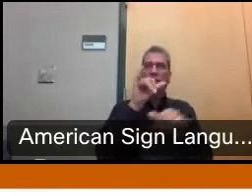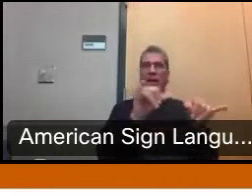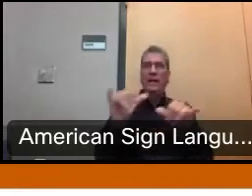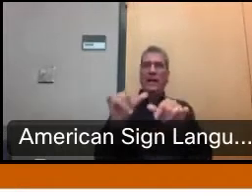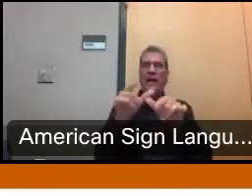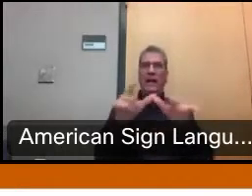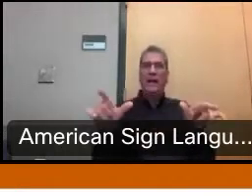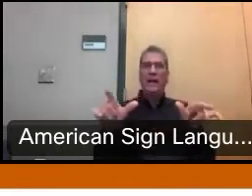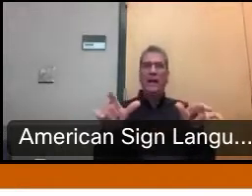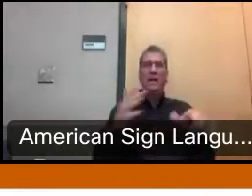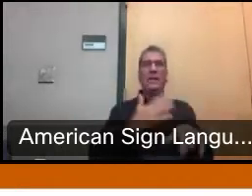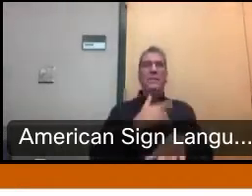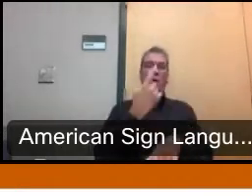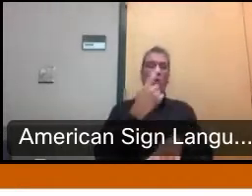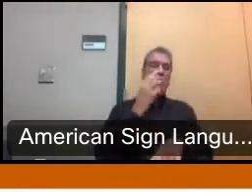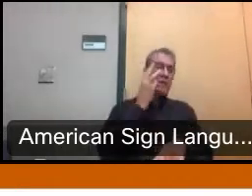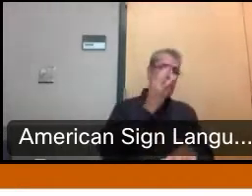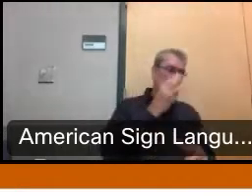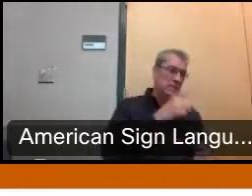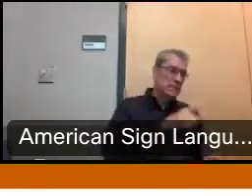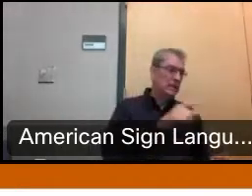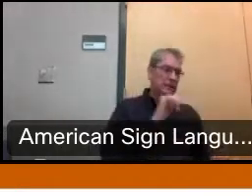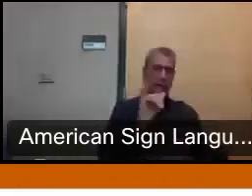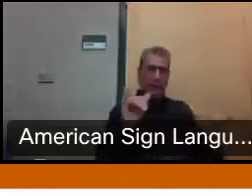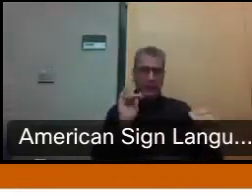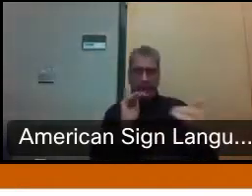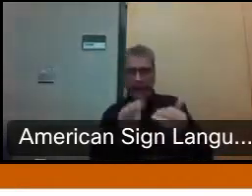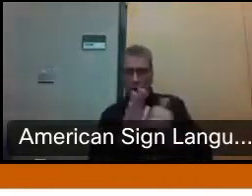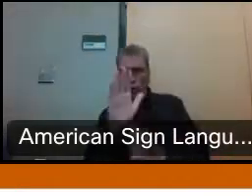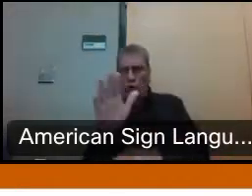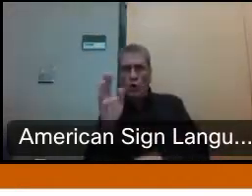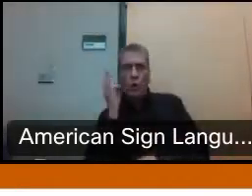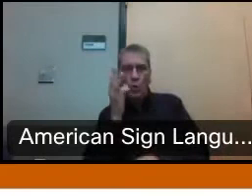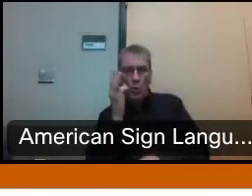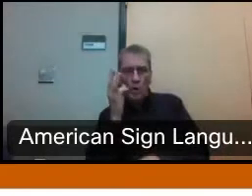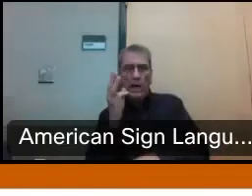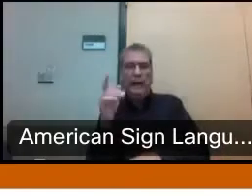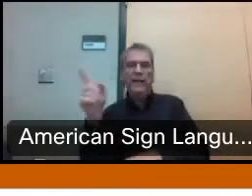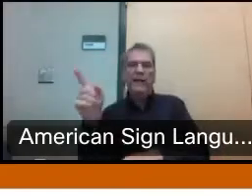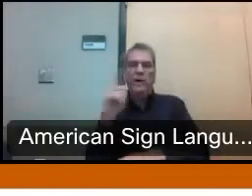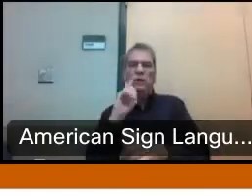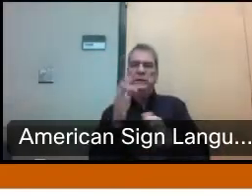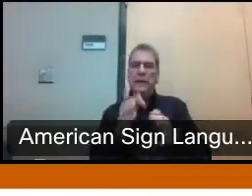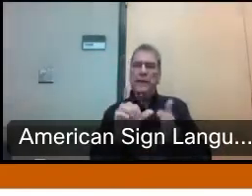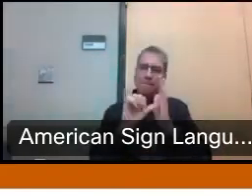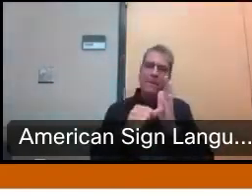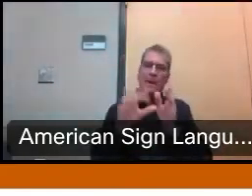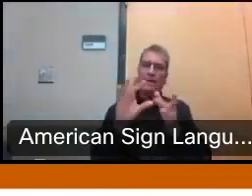clear like, my 1 glass of wine is not the same as your 1 glass of wine. Like, that was like, an important kind of message or component of that. And this 1 stays